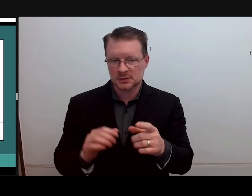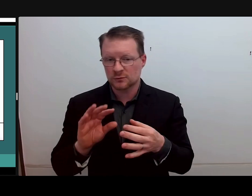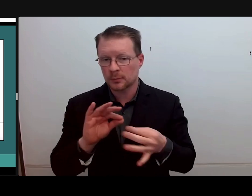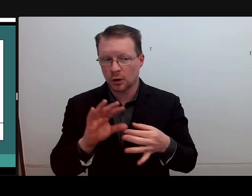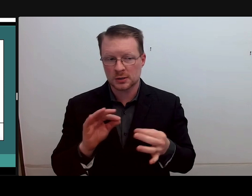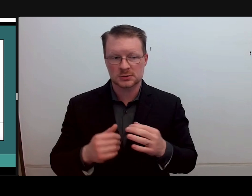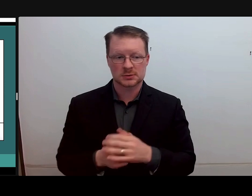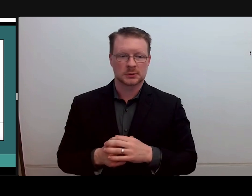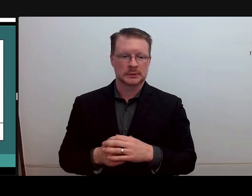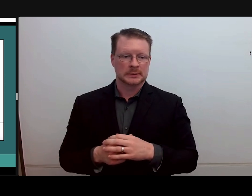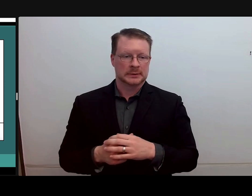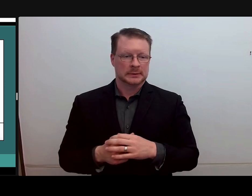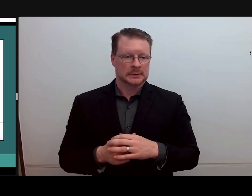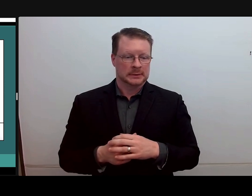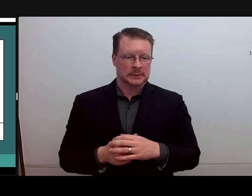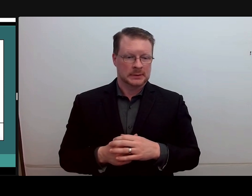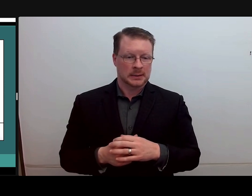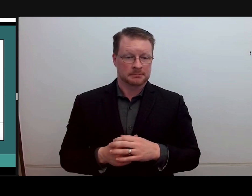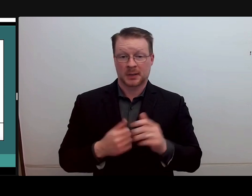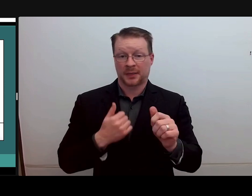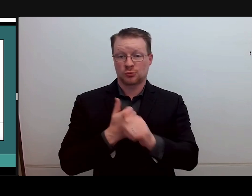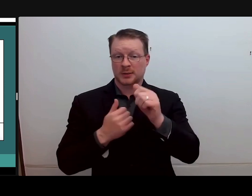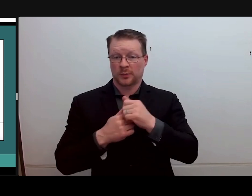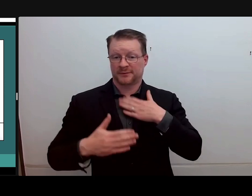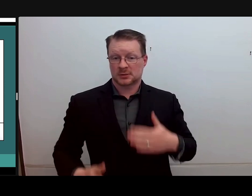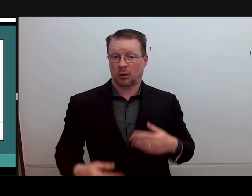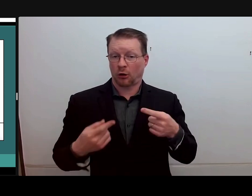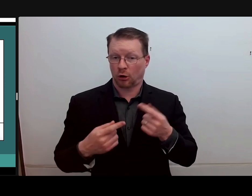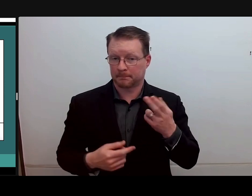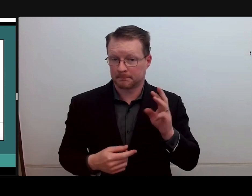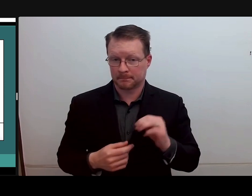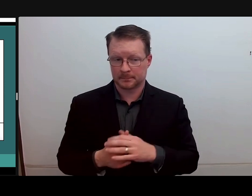other offensive comments or remarks, threats